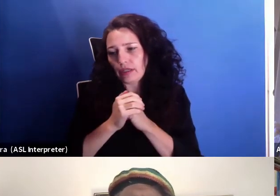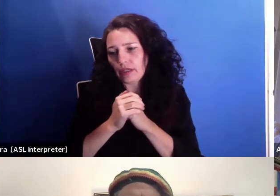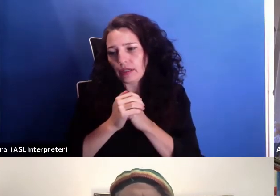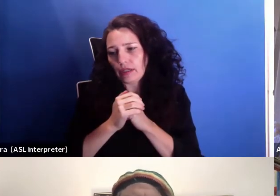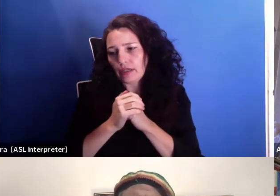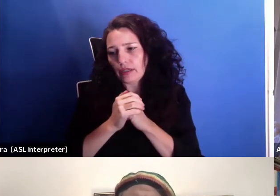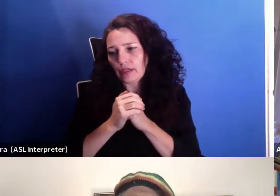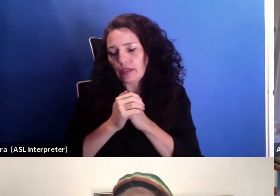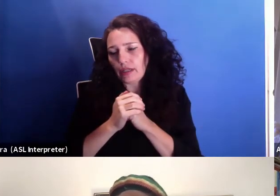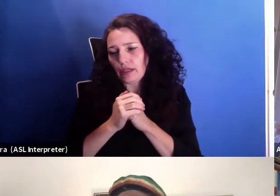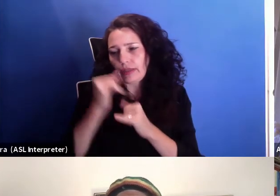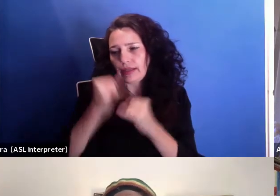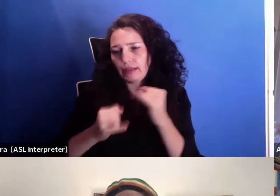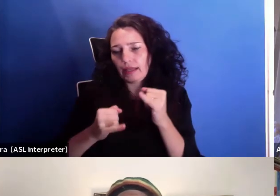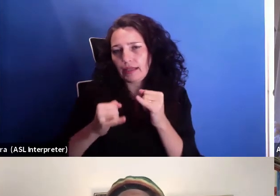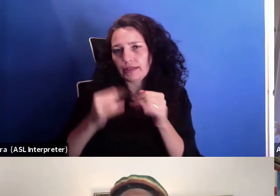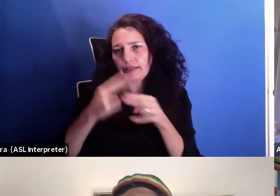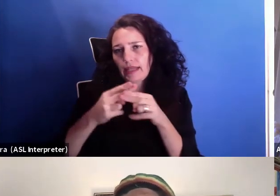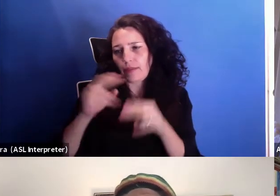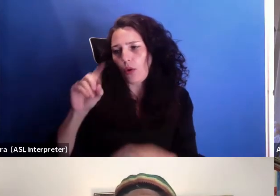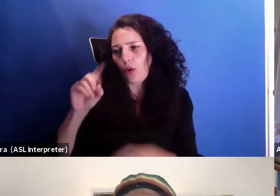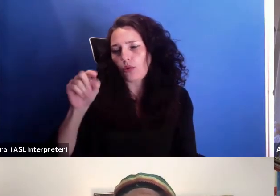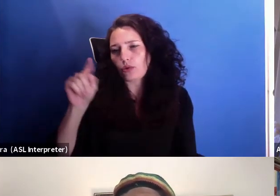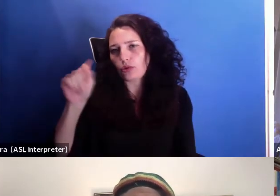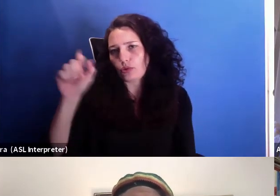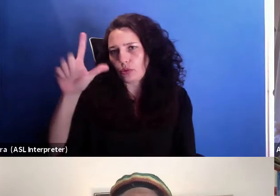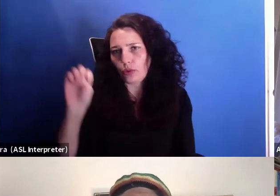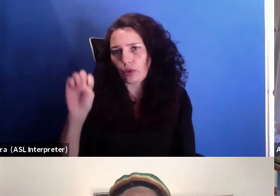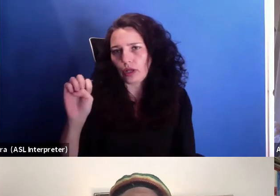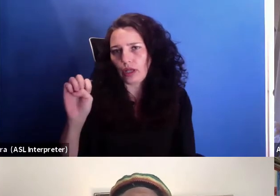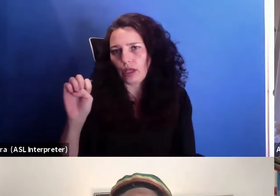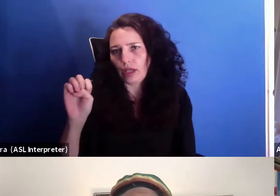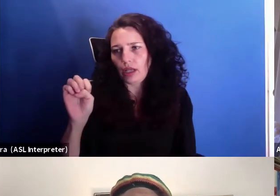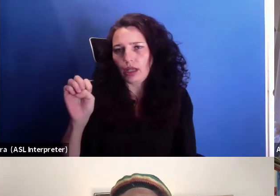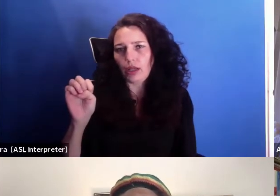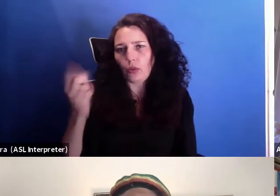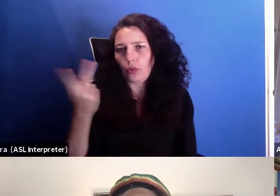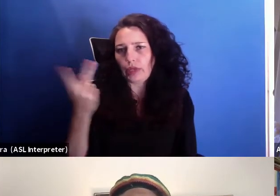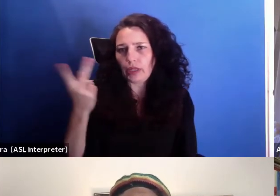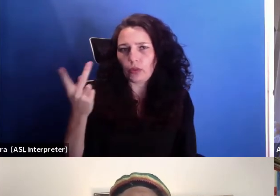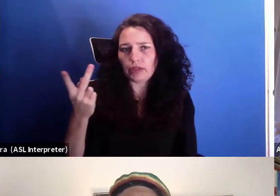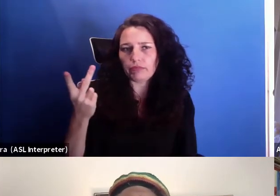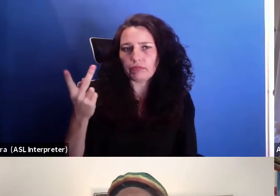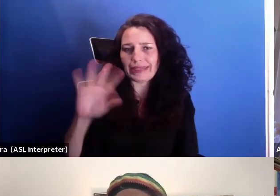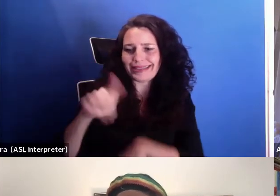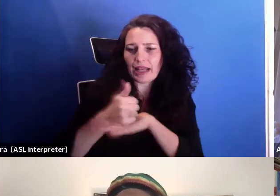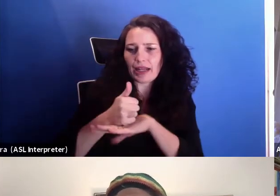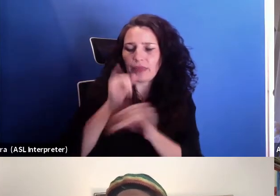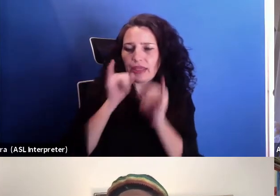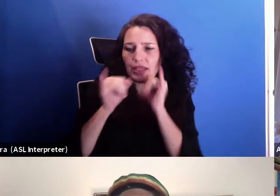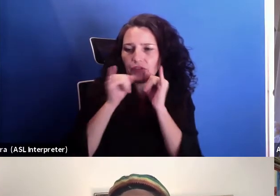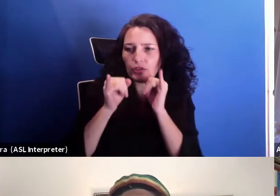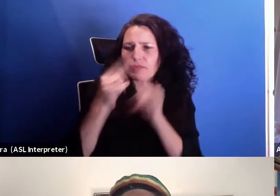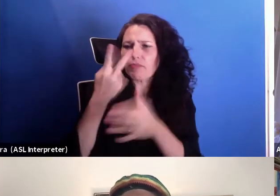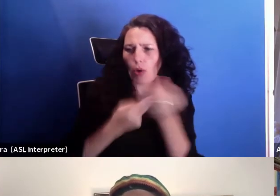we would set it up, Nicole and I would both ask questions but we would kind of set up the interviews where Nicole and I come up with a list of questions